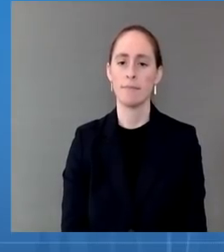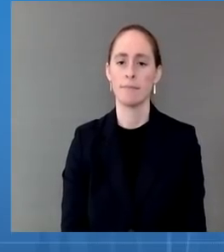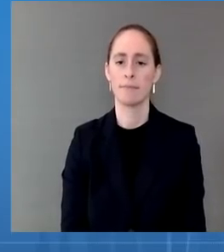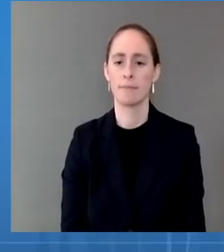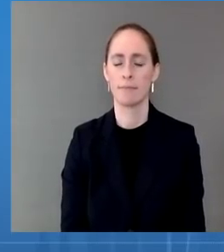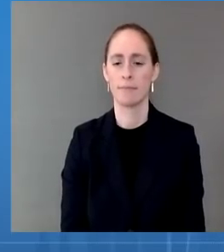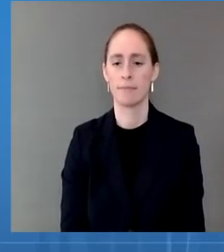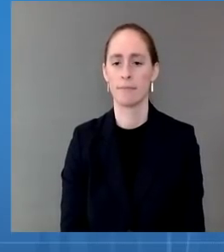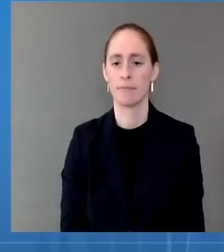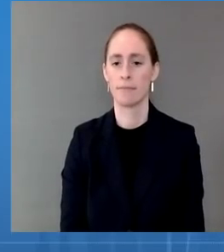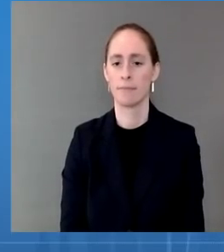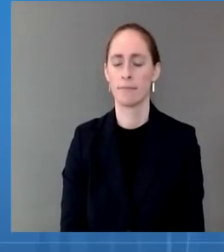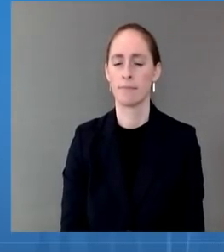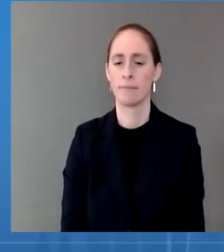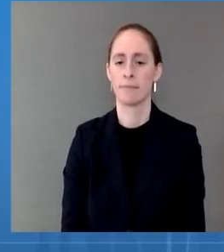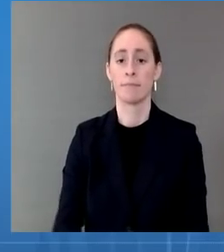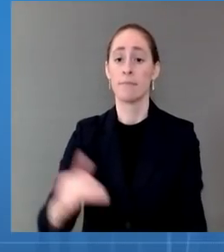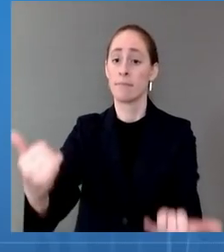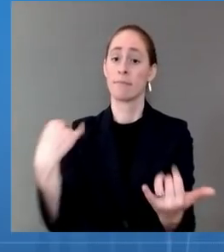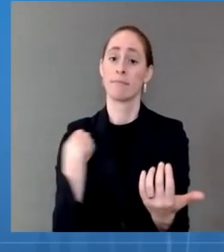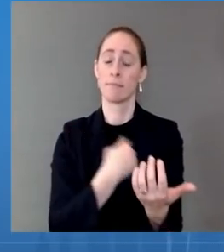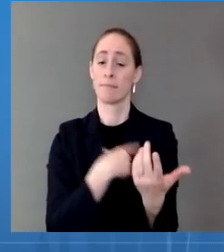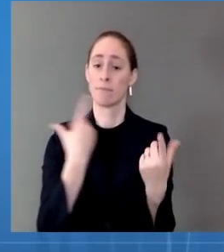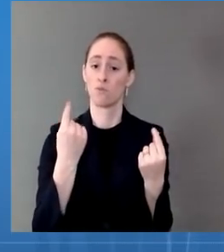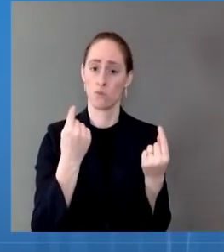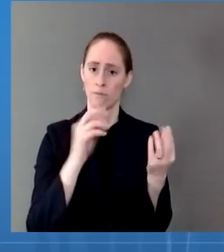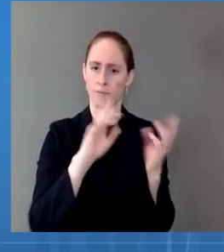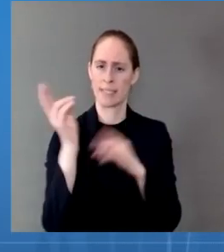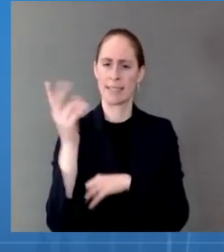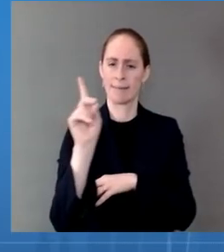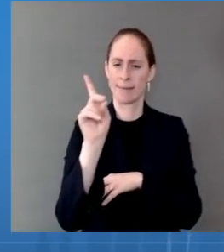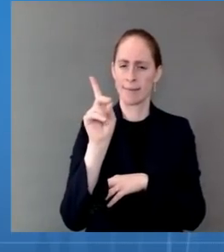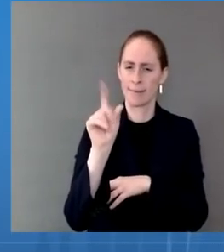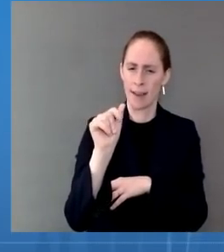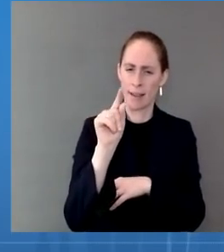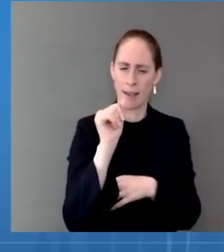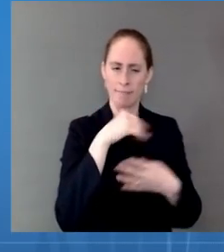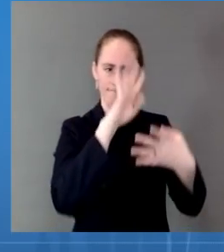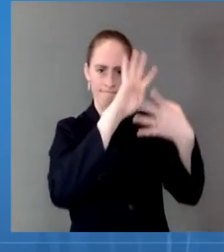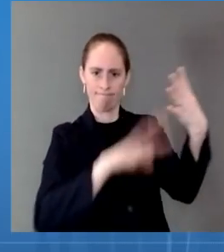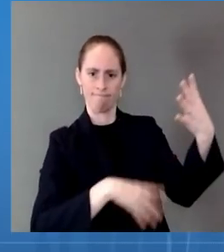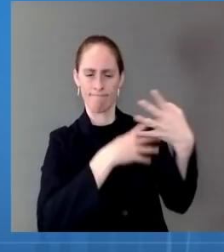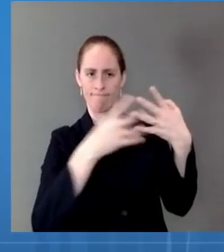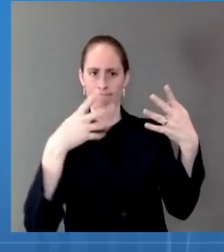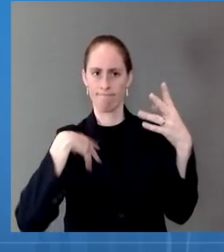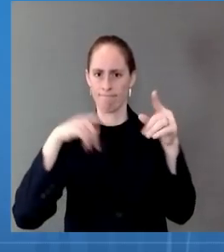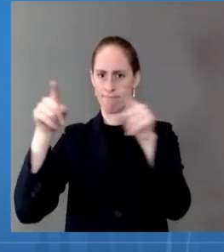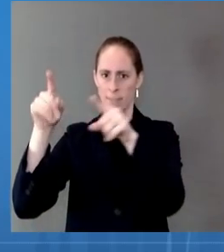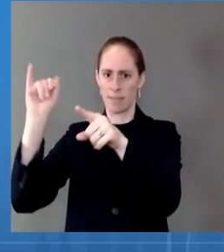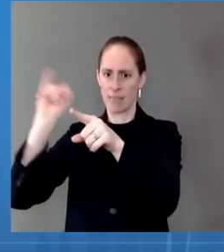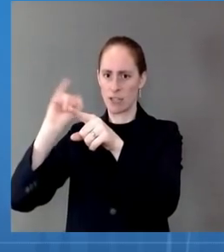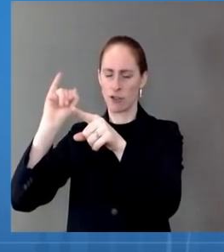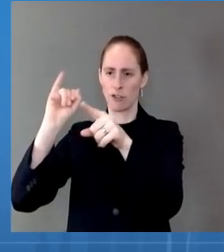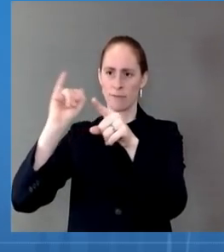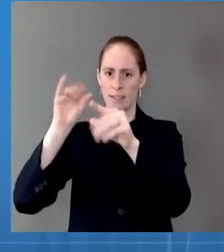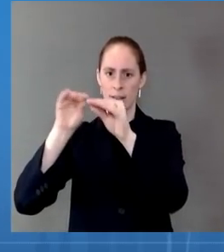and in other countries where there are no travel bans. Get an estimate for what the dynamics of the infection,